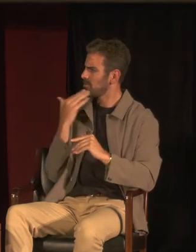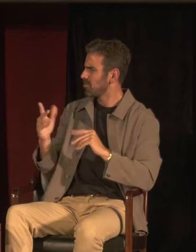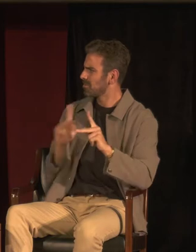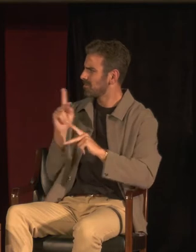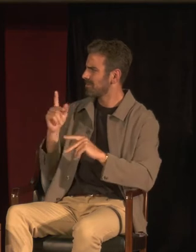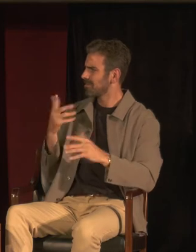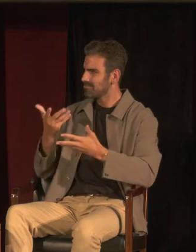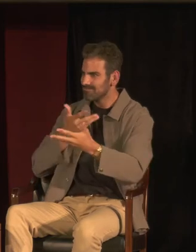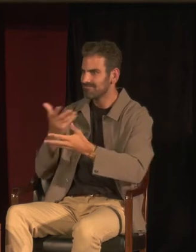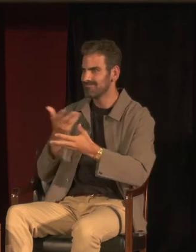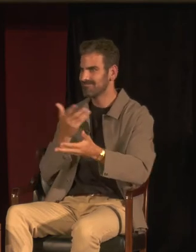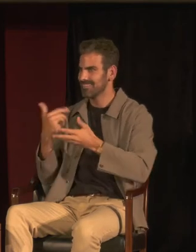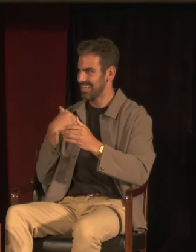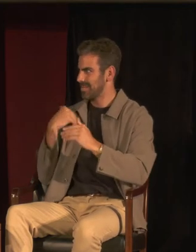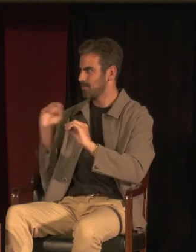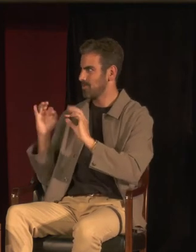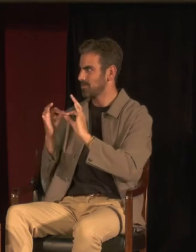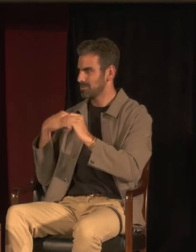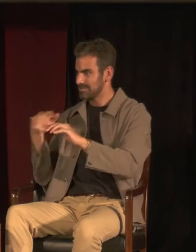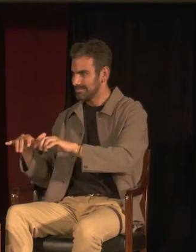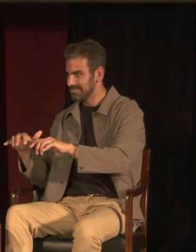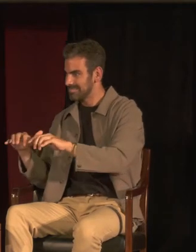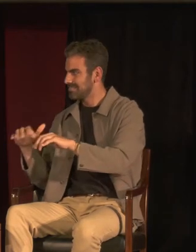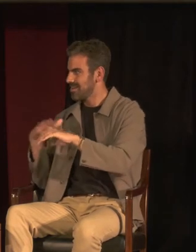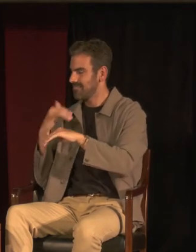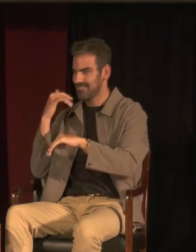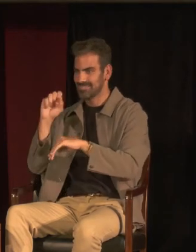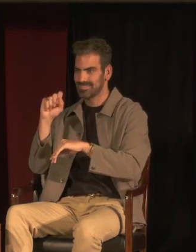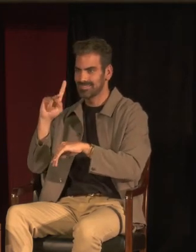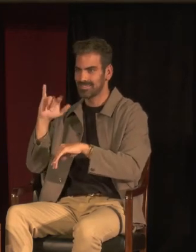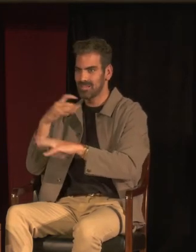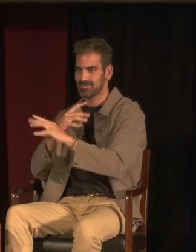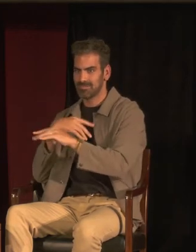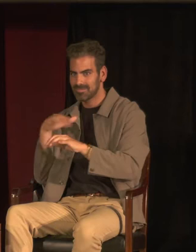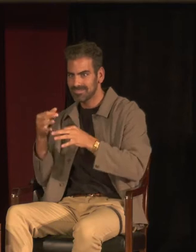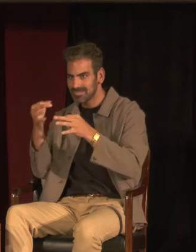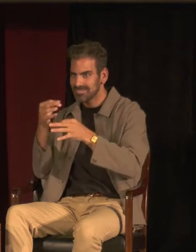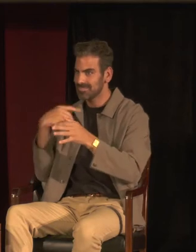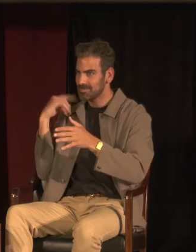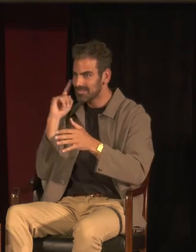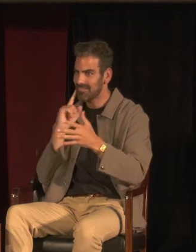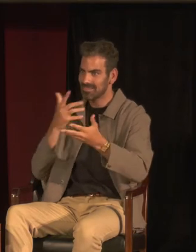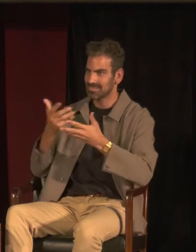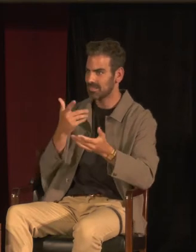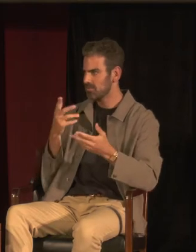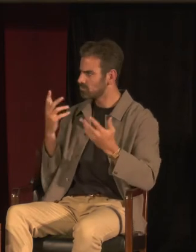But it wasn't really clear. I was going back and forth with them on Skype and texting back and forth.